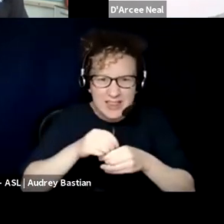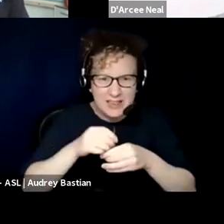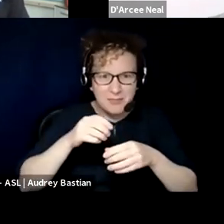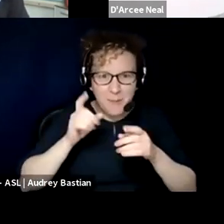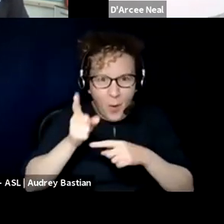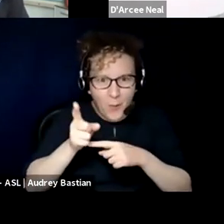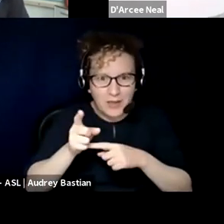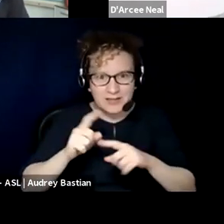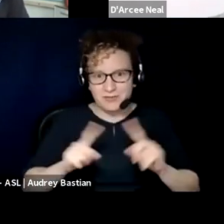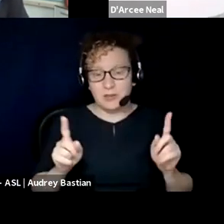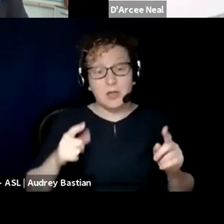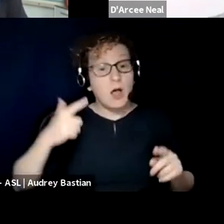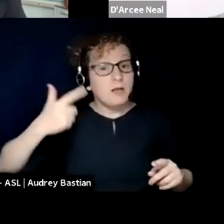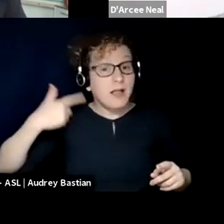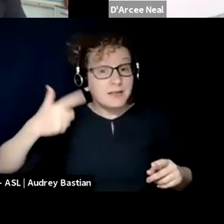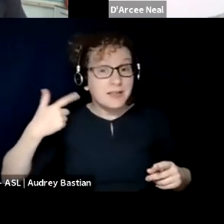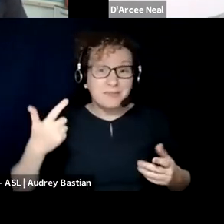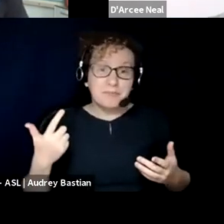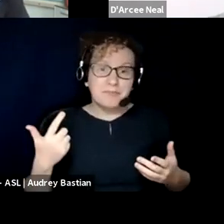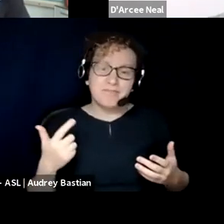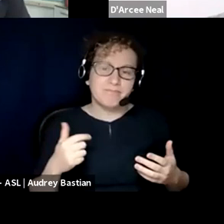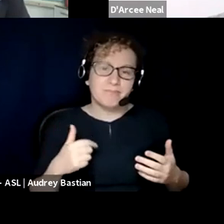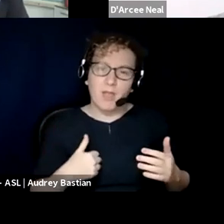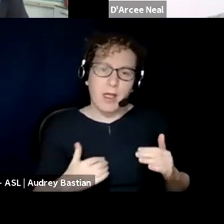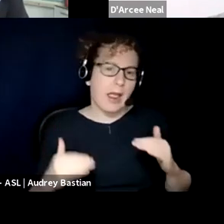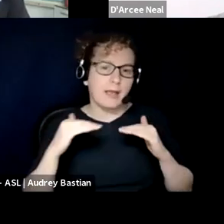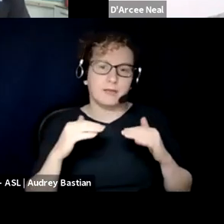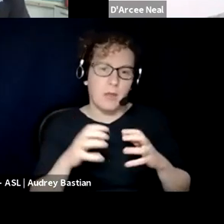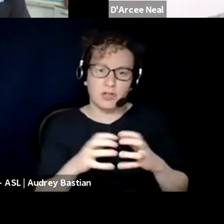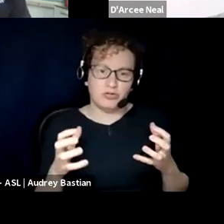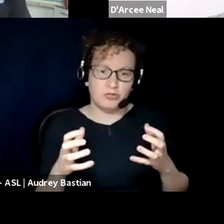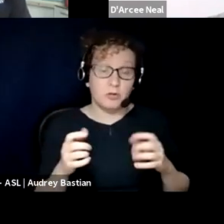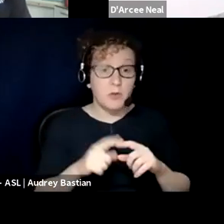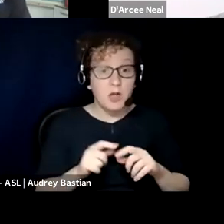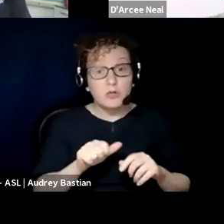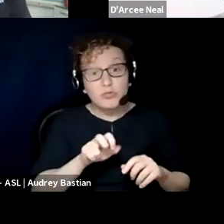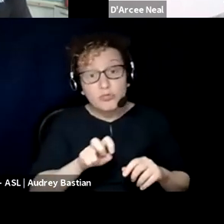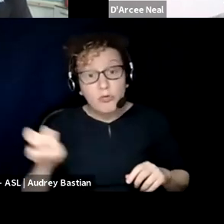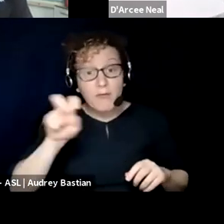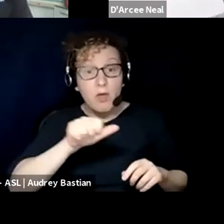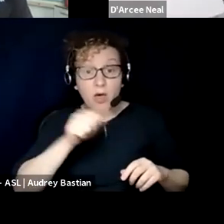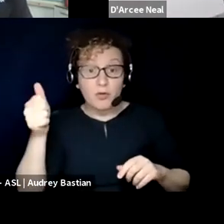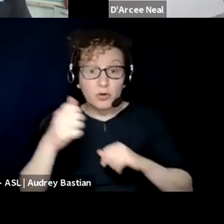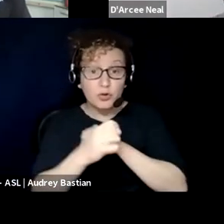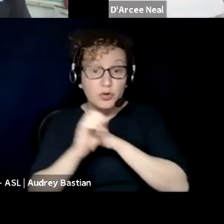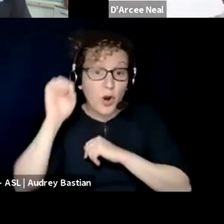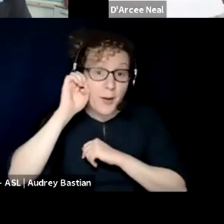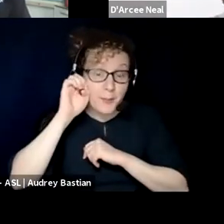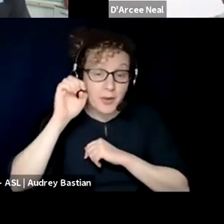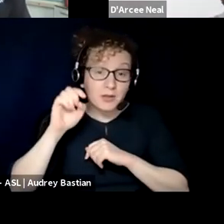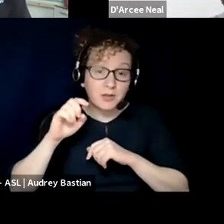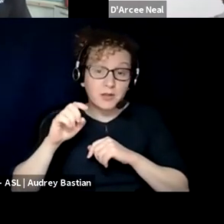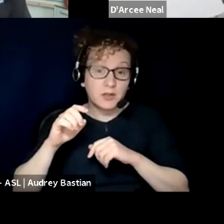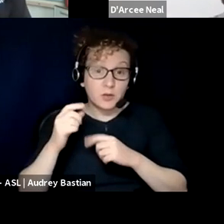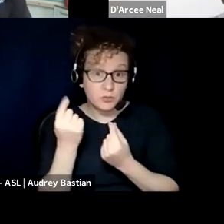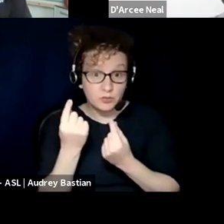think I had to do it as much, but while I traveled to other parts of Europe, when I